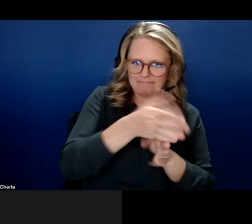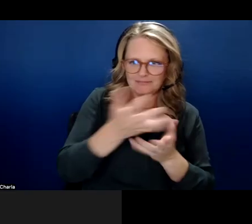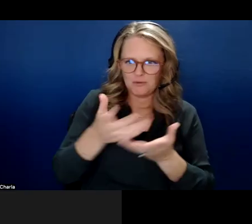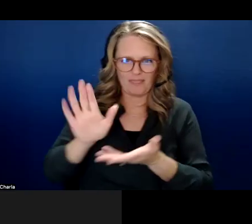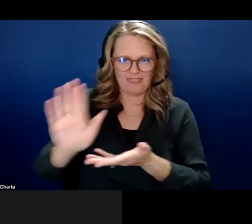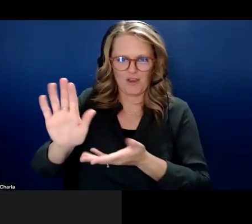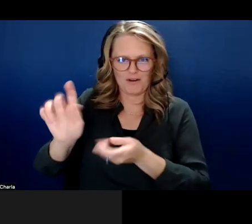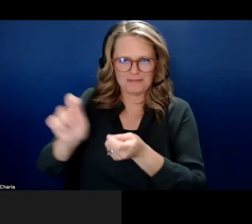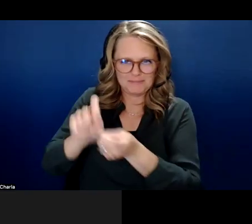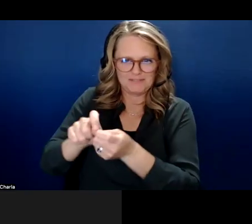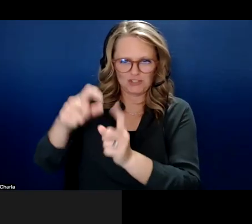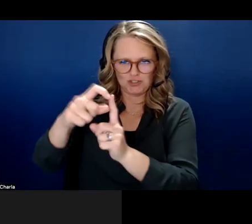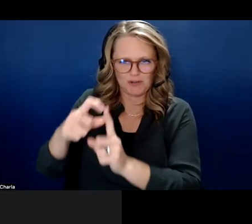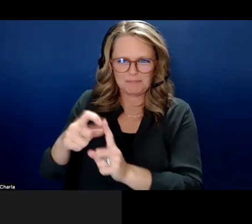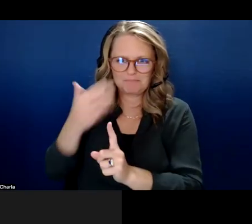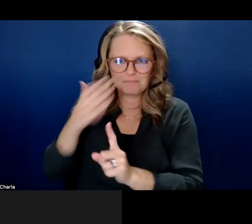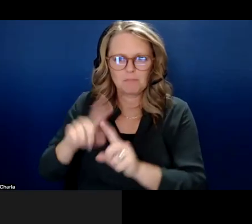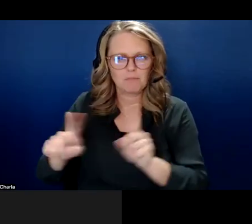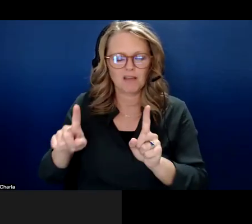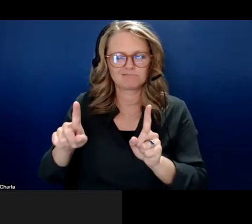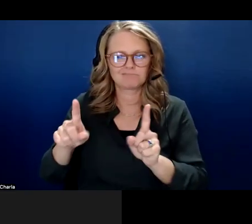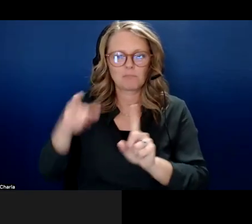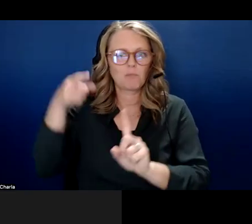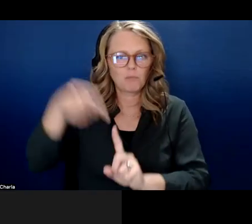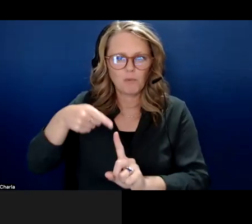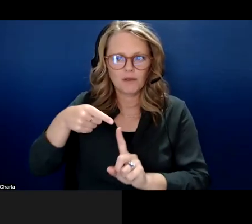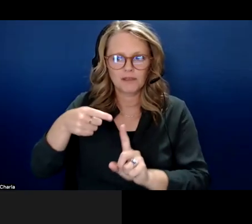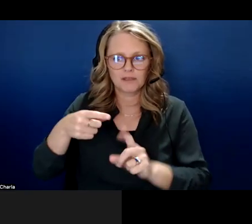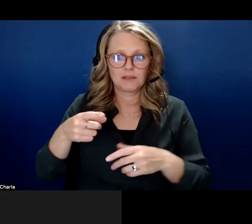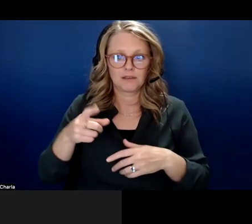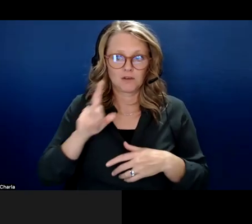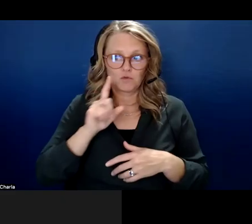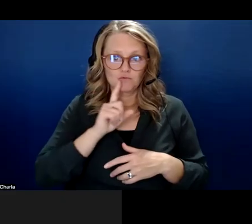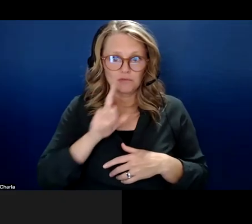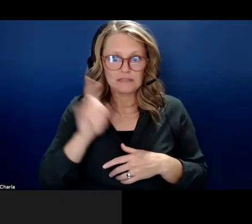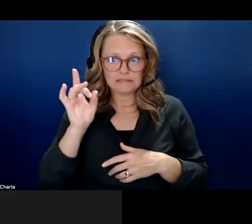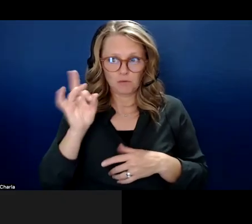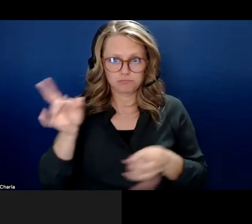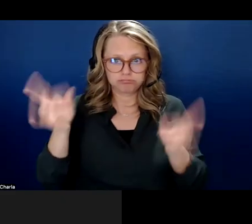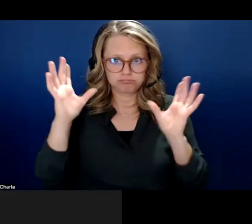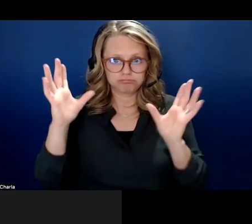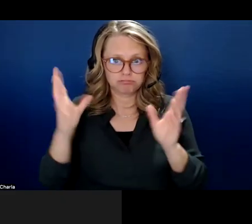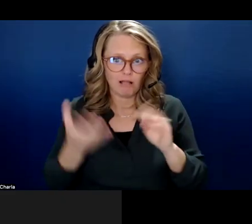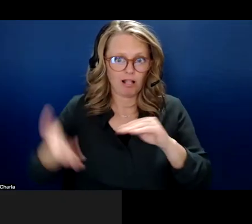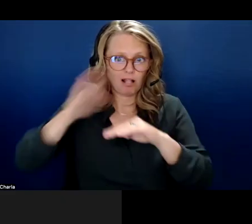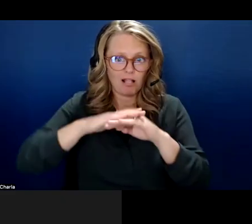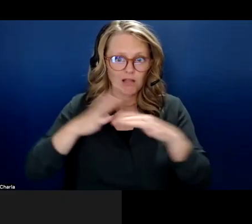but essentially a difference large enough for somebody to perceive the difference between having the project